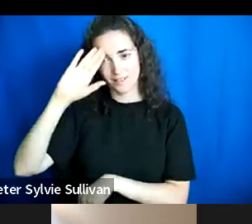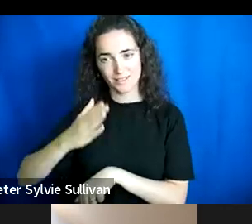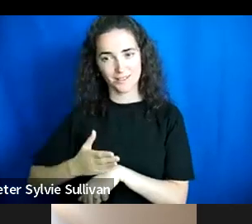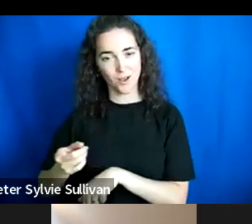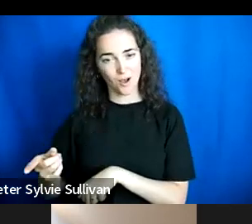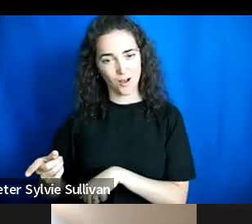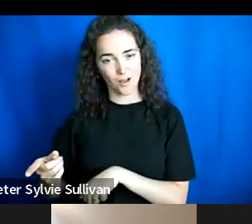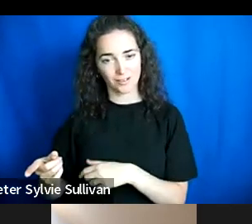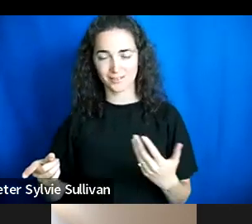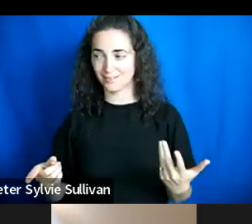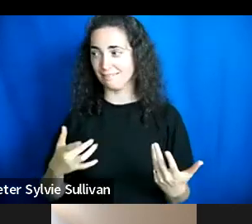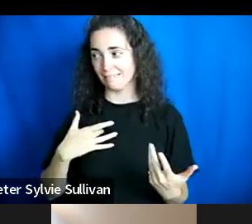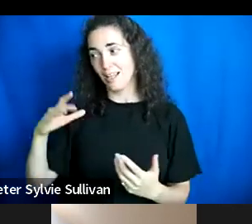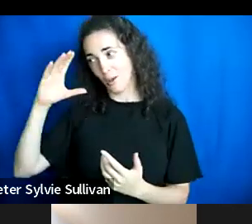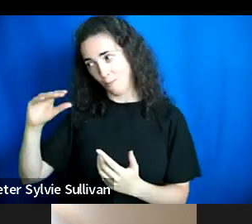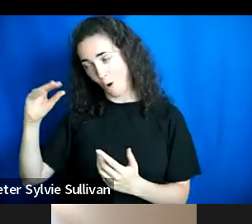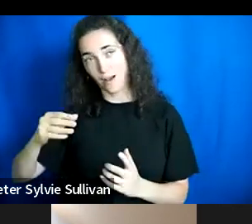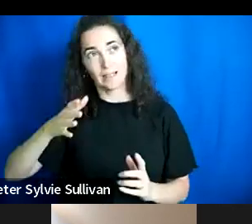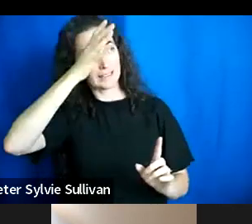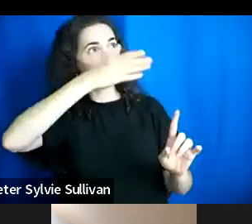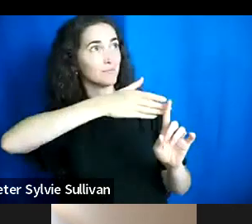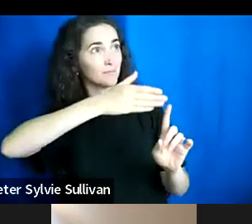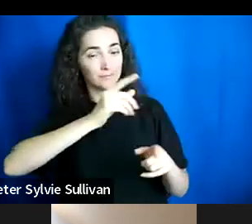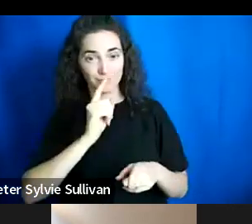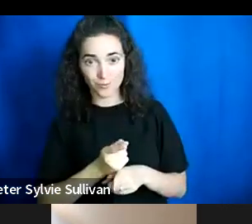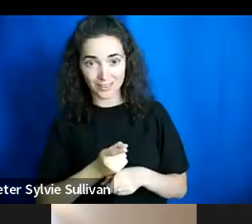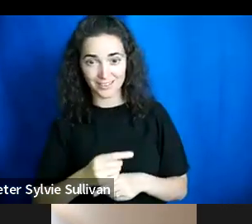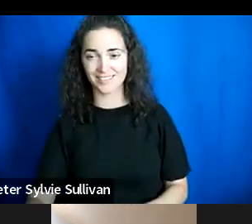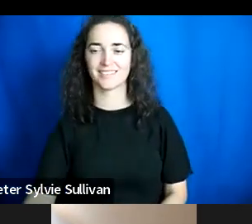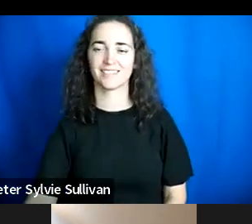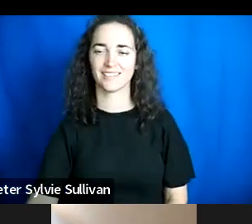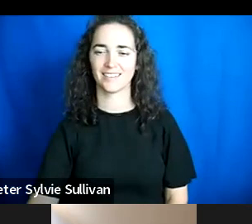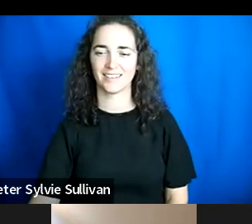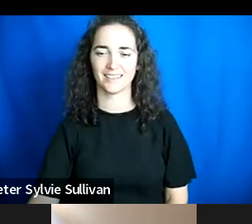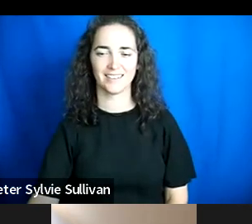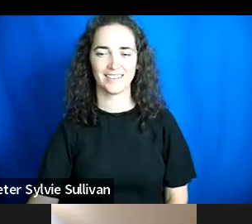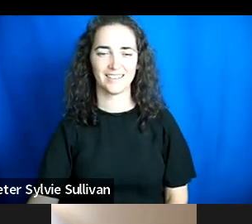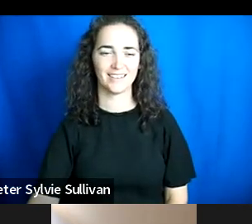I guess that's what boys do when They have a dead right I I love that.